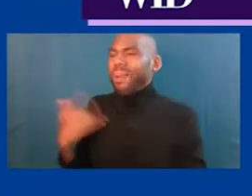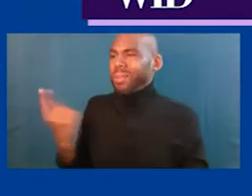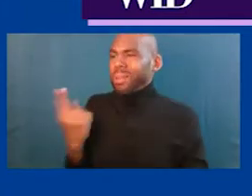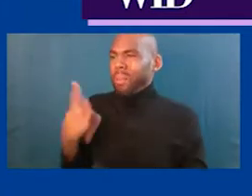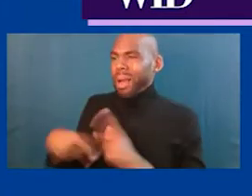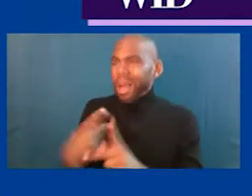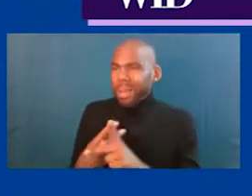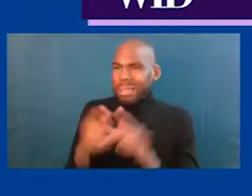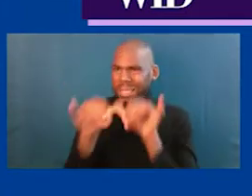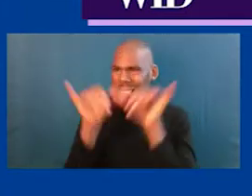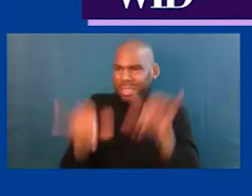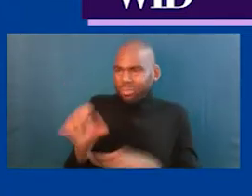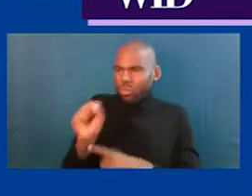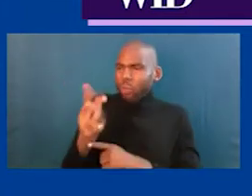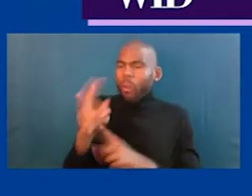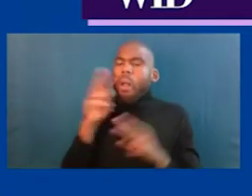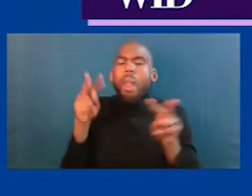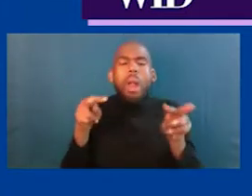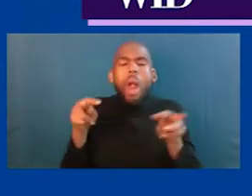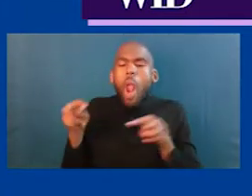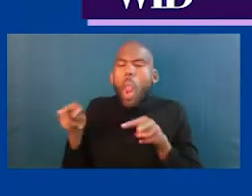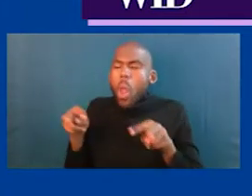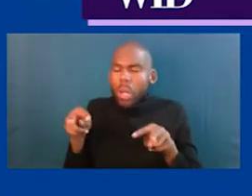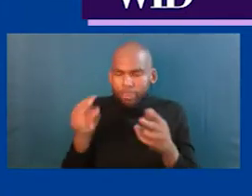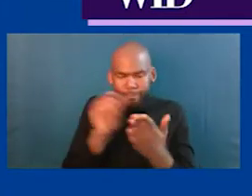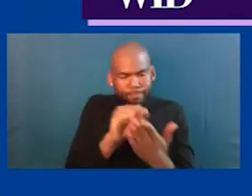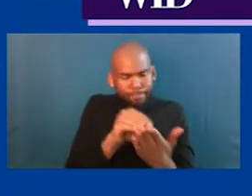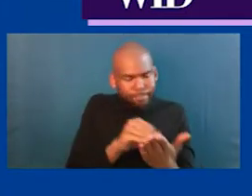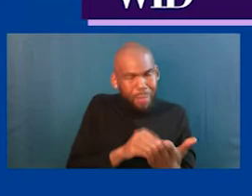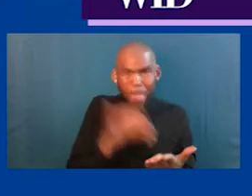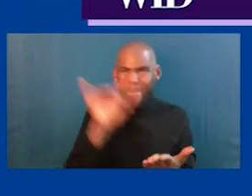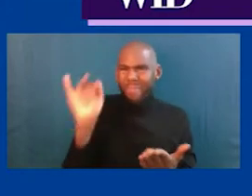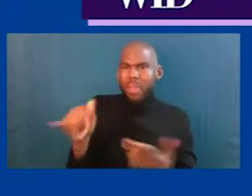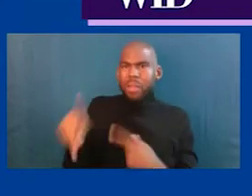software, out there looking at it. Exactly the kind of things we need to make something